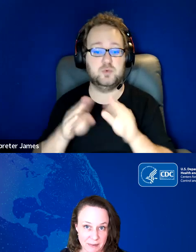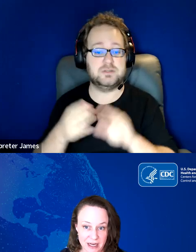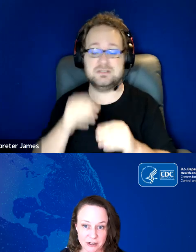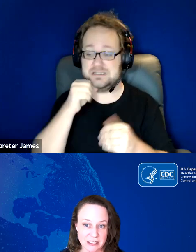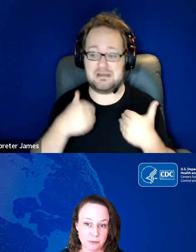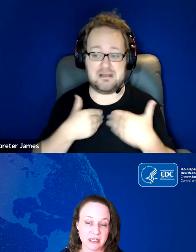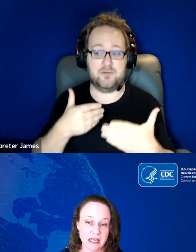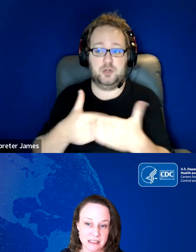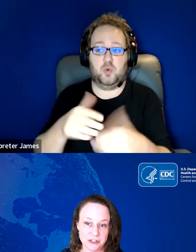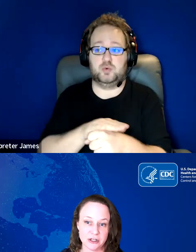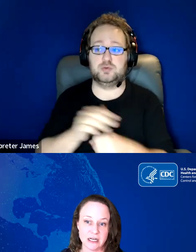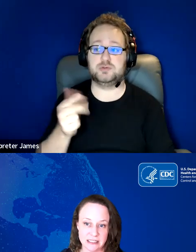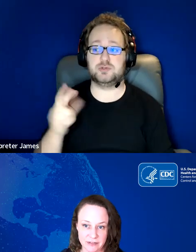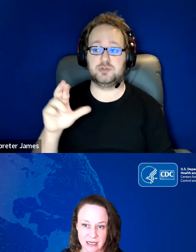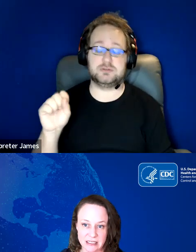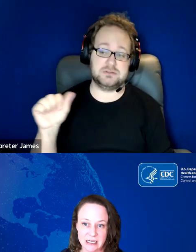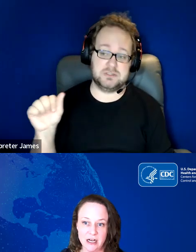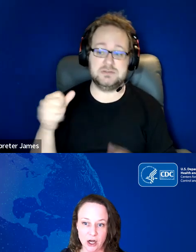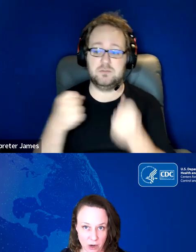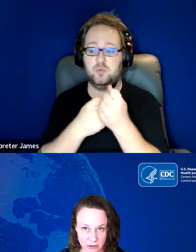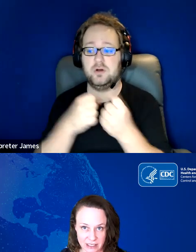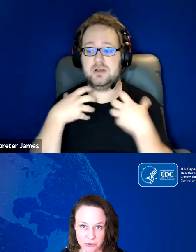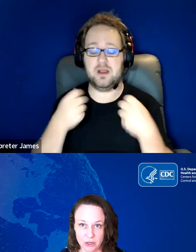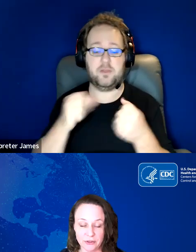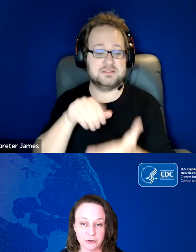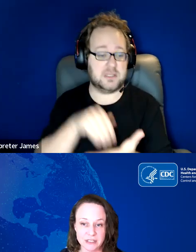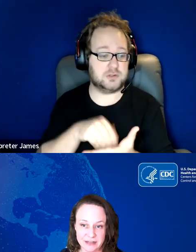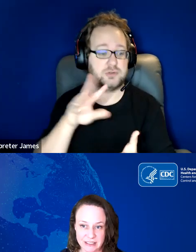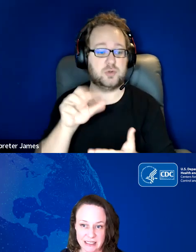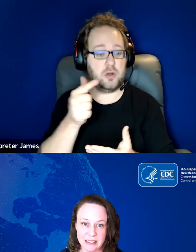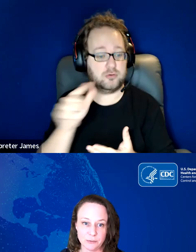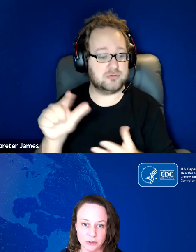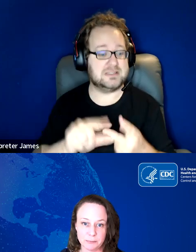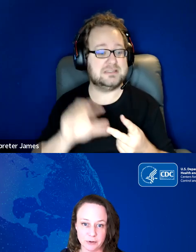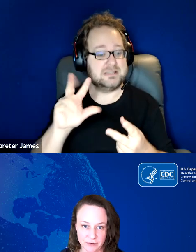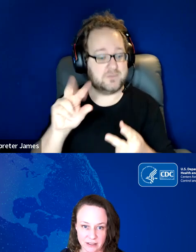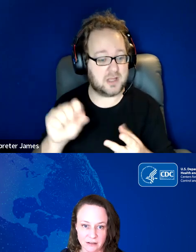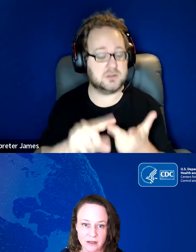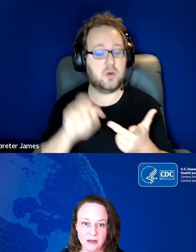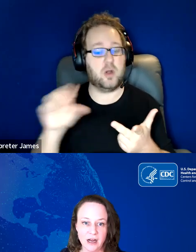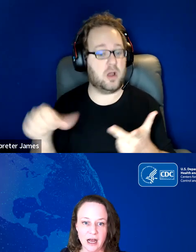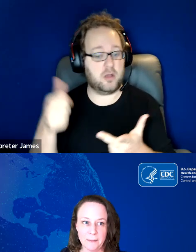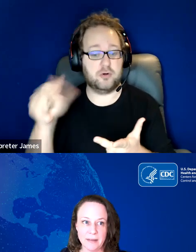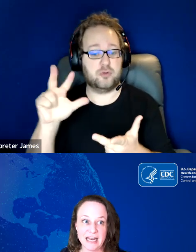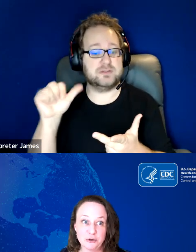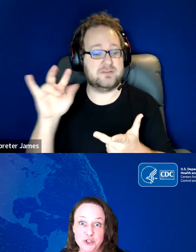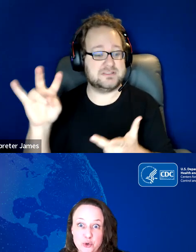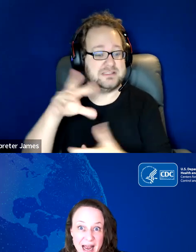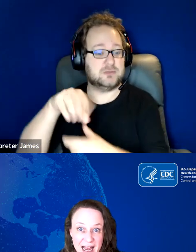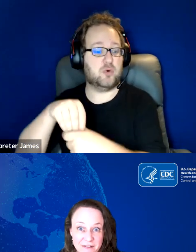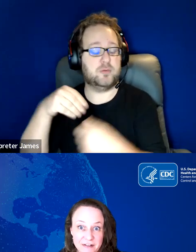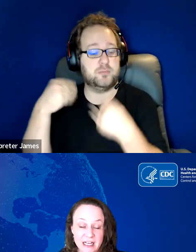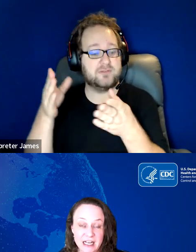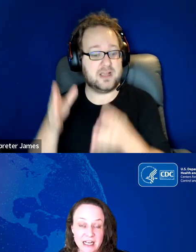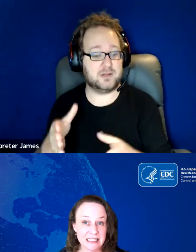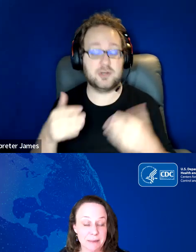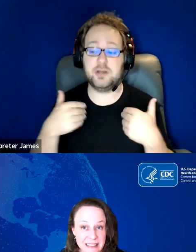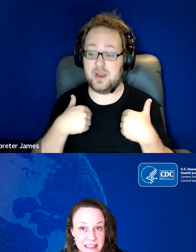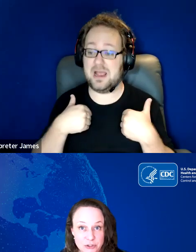close HRS or CVC or Walgreen's and you have an independent